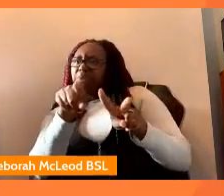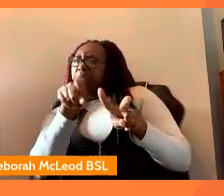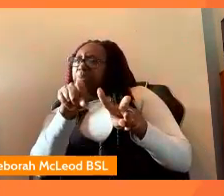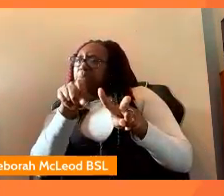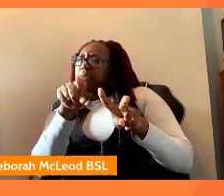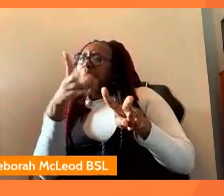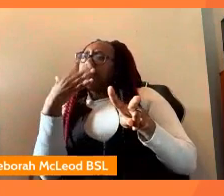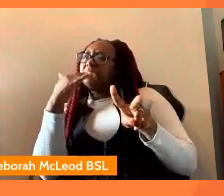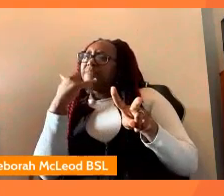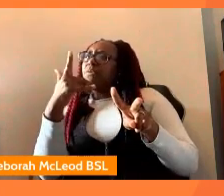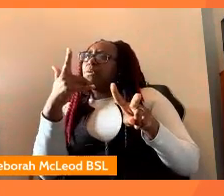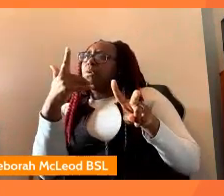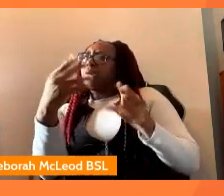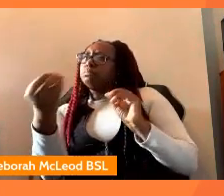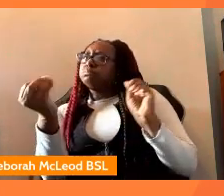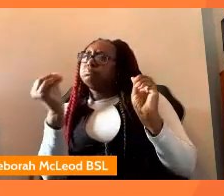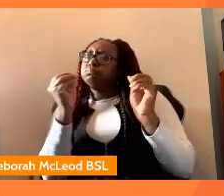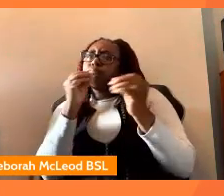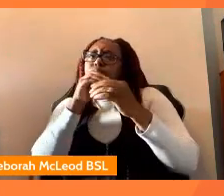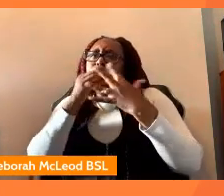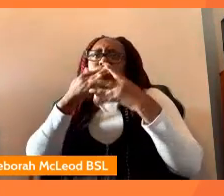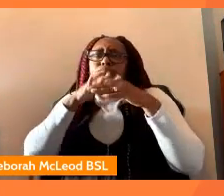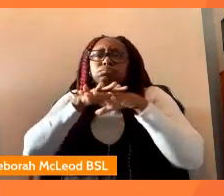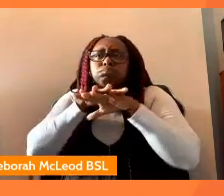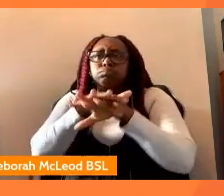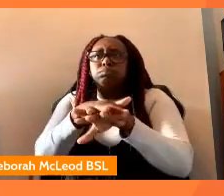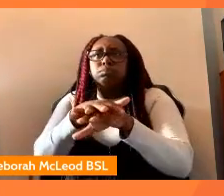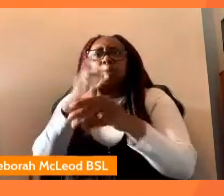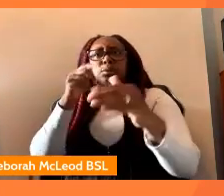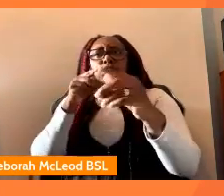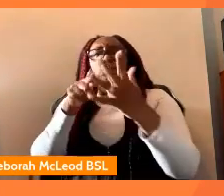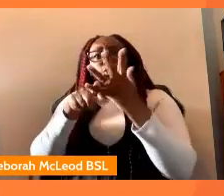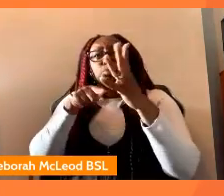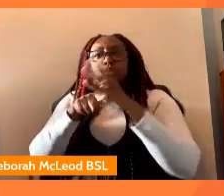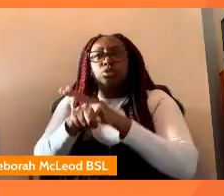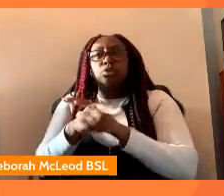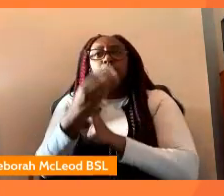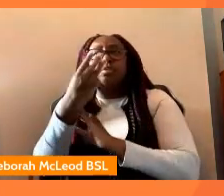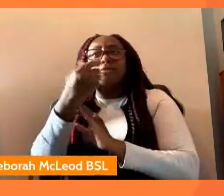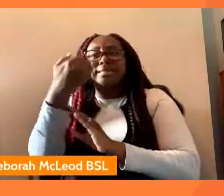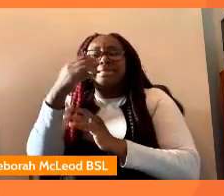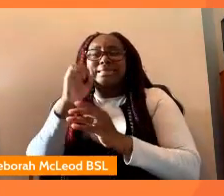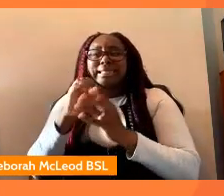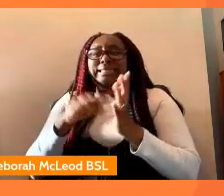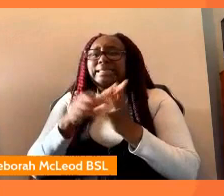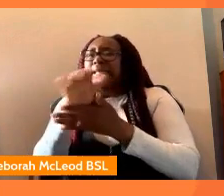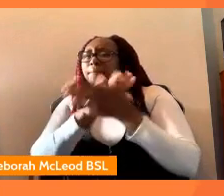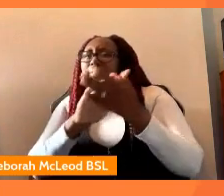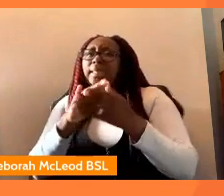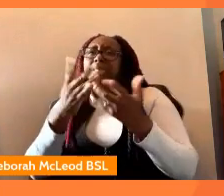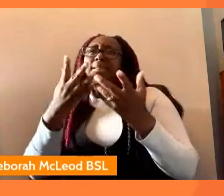into YouTube 360. Blowing Off Steam was all about exploring the weird and wonderful